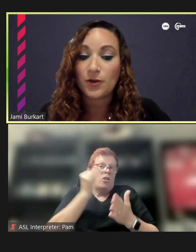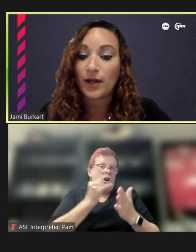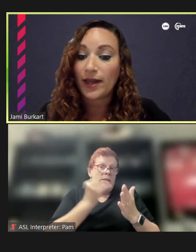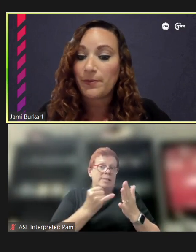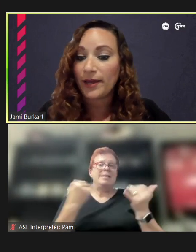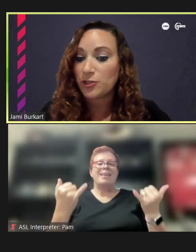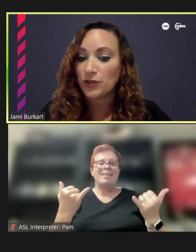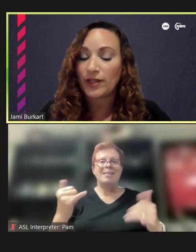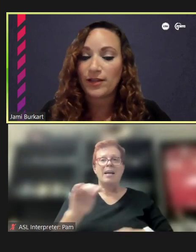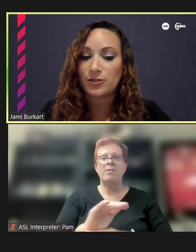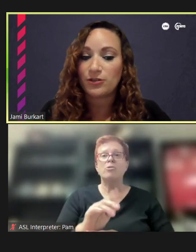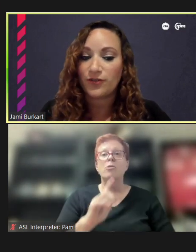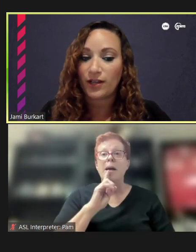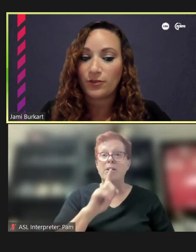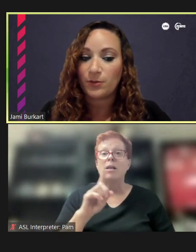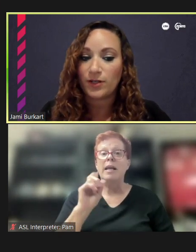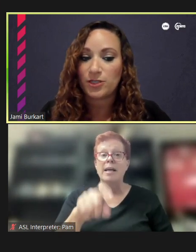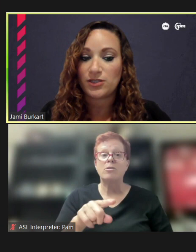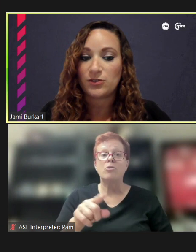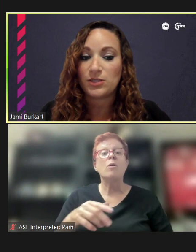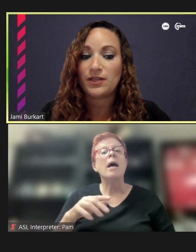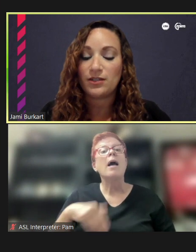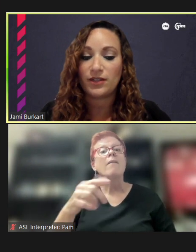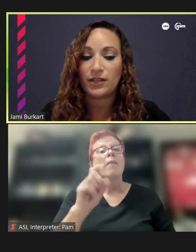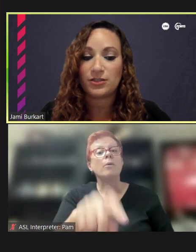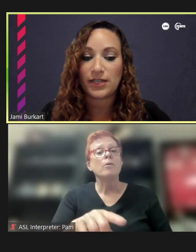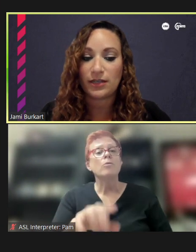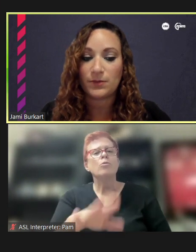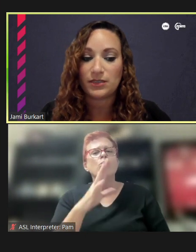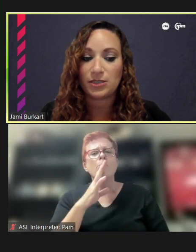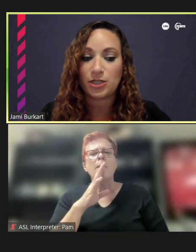so, I am actually going to ask you a follow-up question: so, speaking of the Entertainment District,